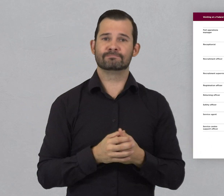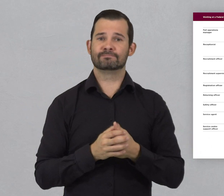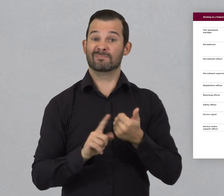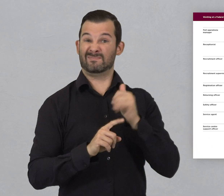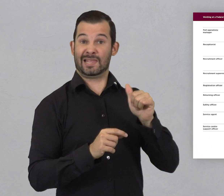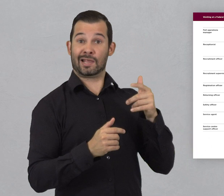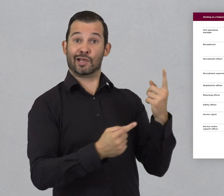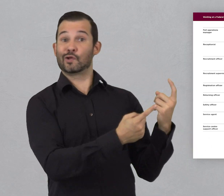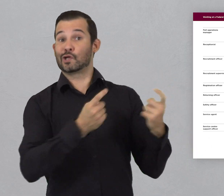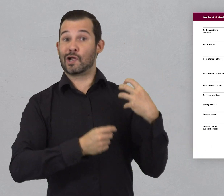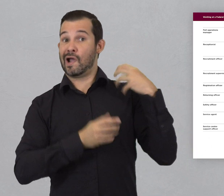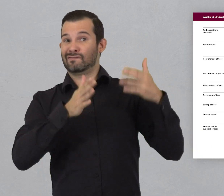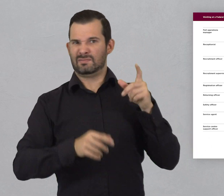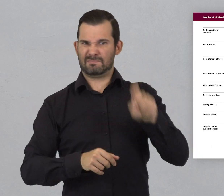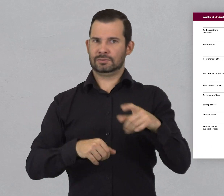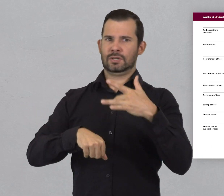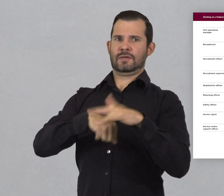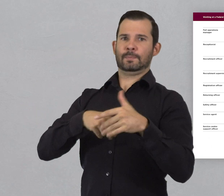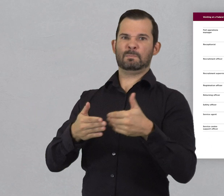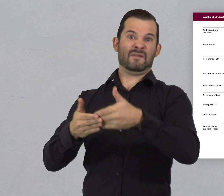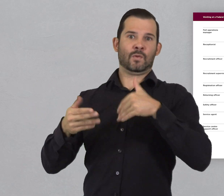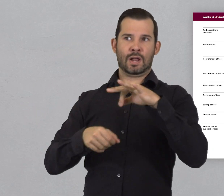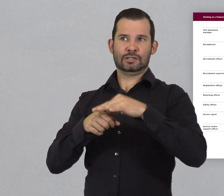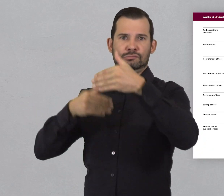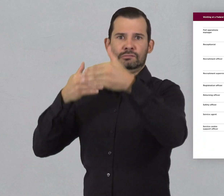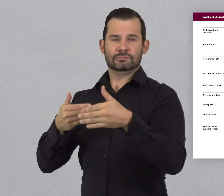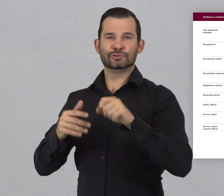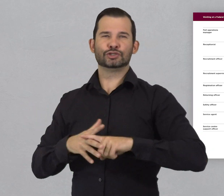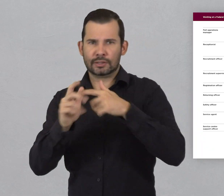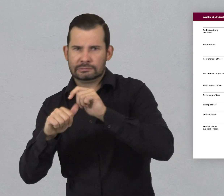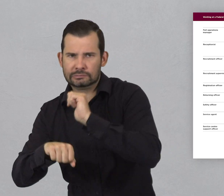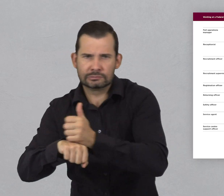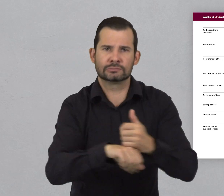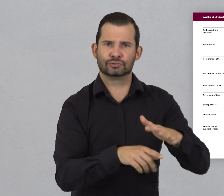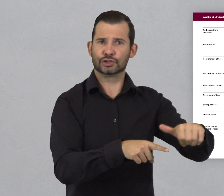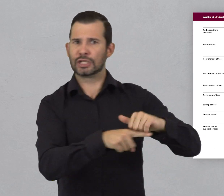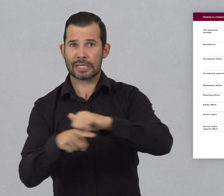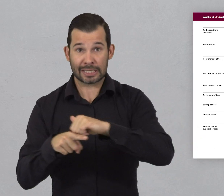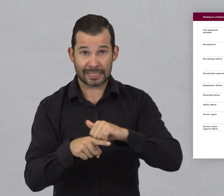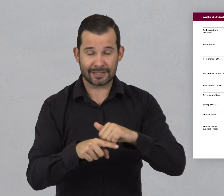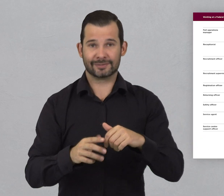officer must be available before an election period to start setting up and training.